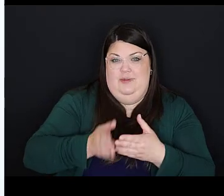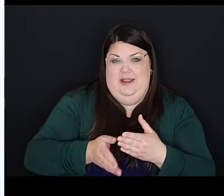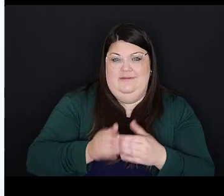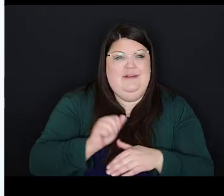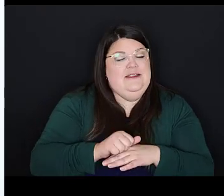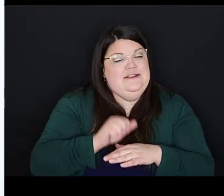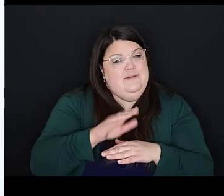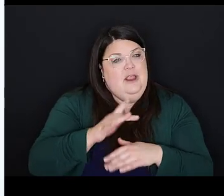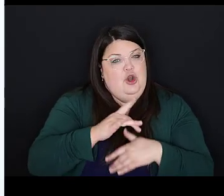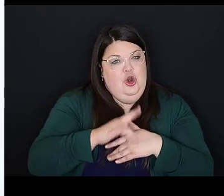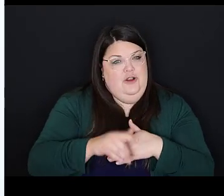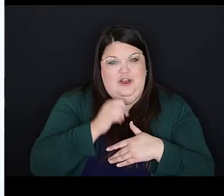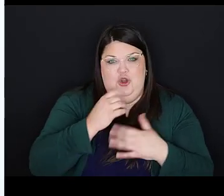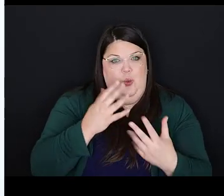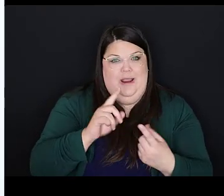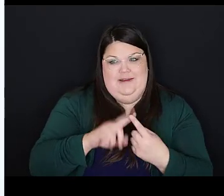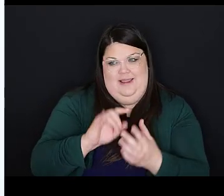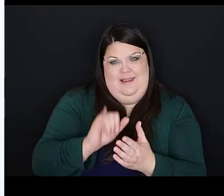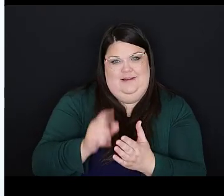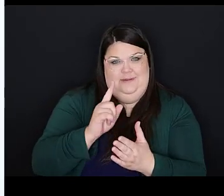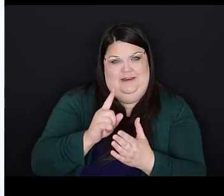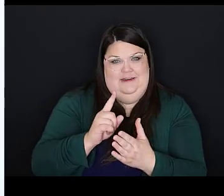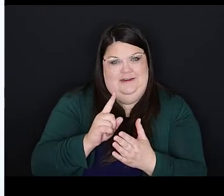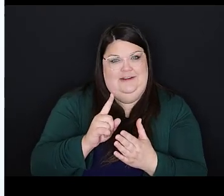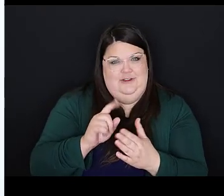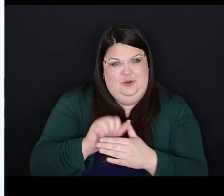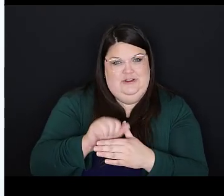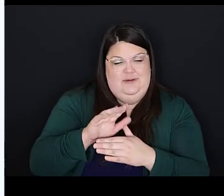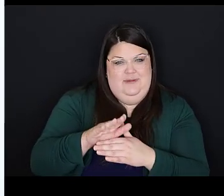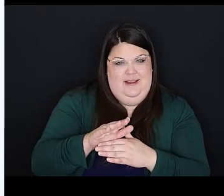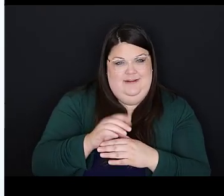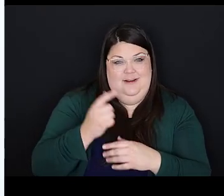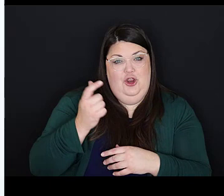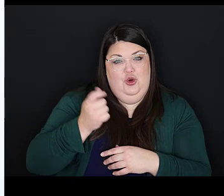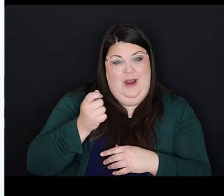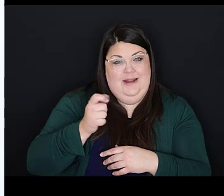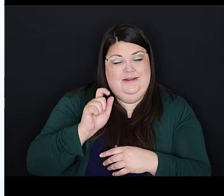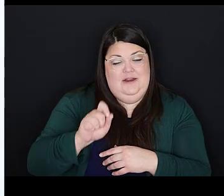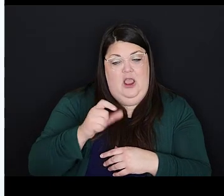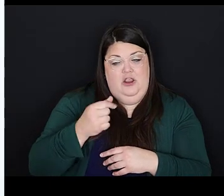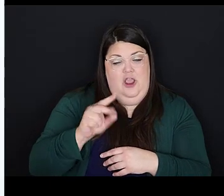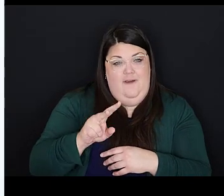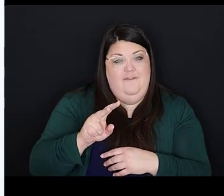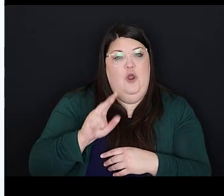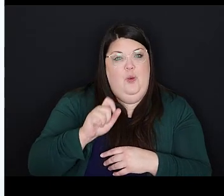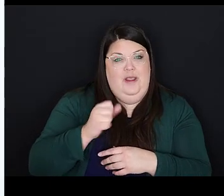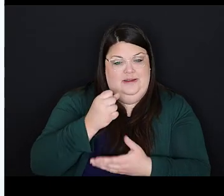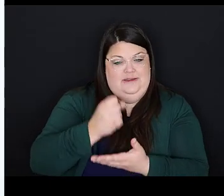to submit your application. Grants.gov will put a date/time stamp on your application and